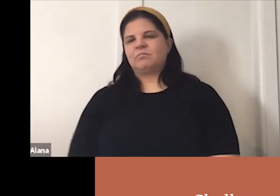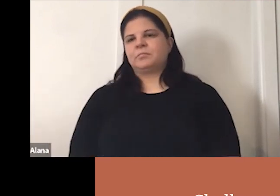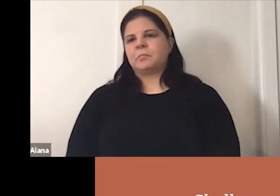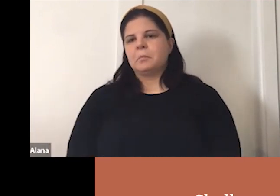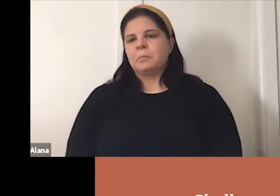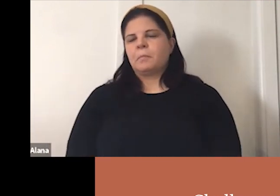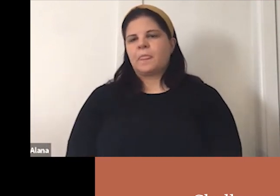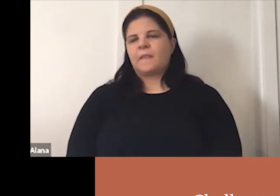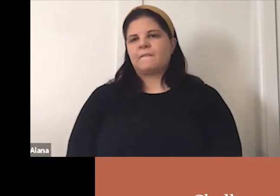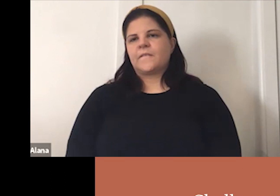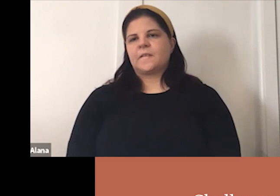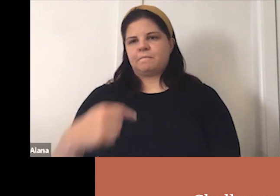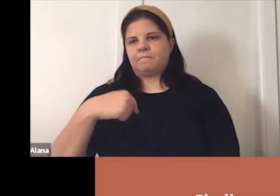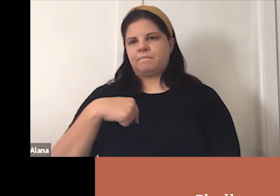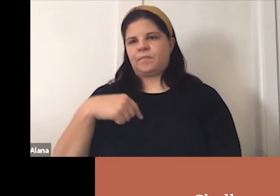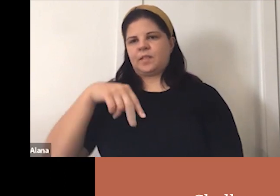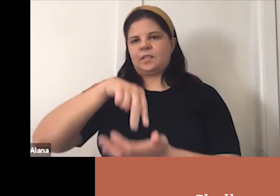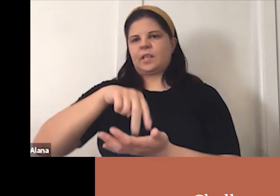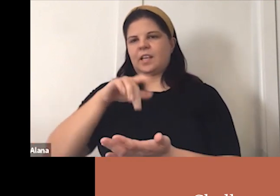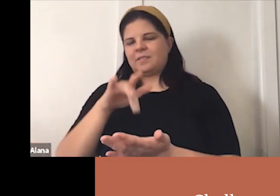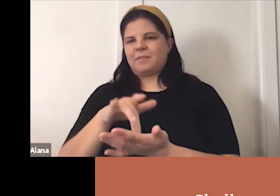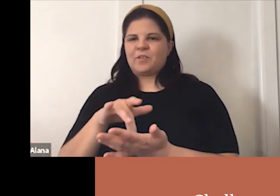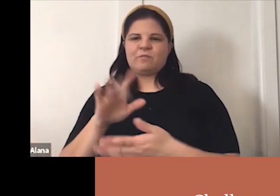I am in the centre in my glamorous dress.